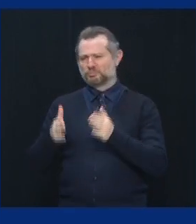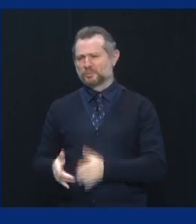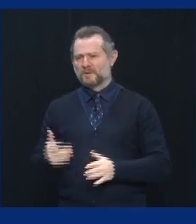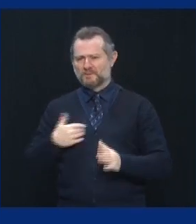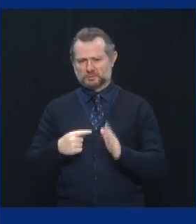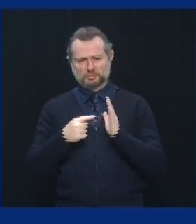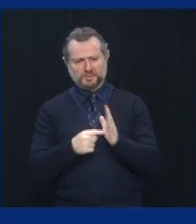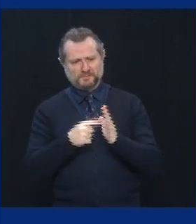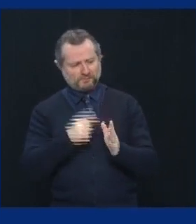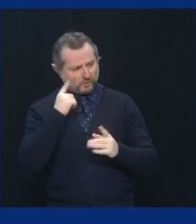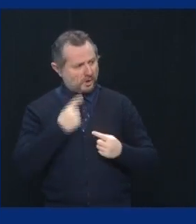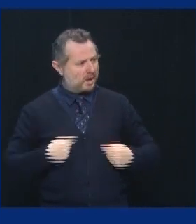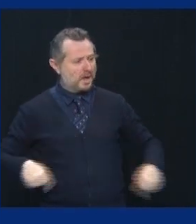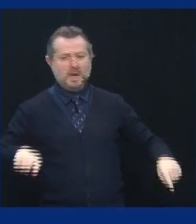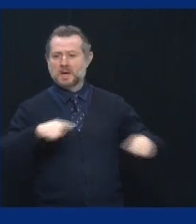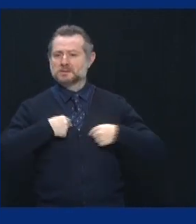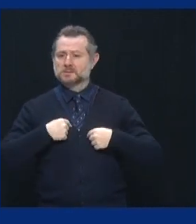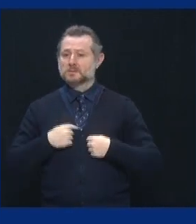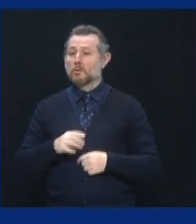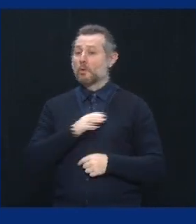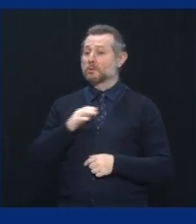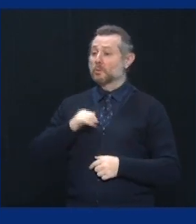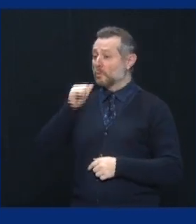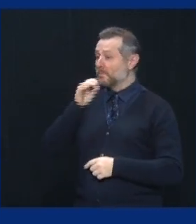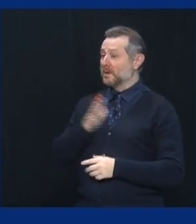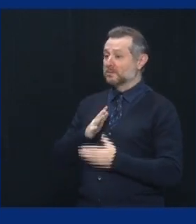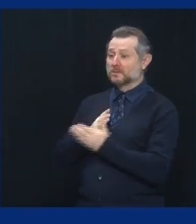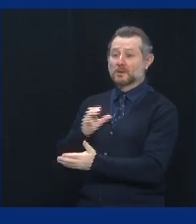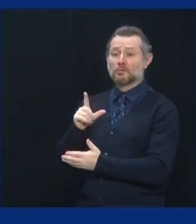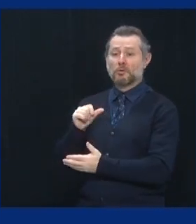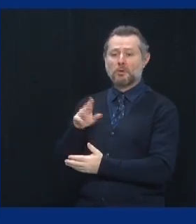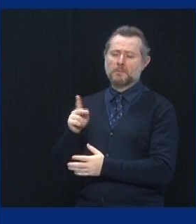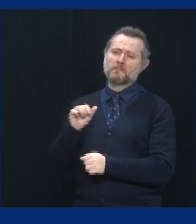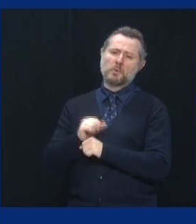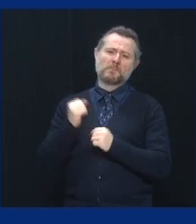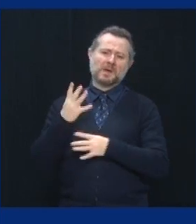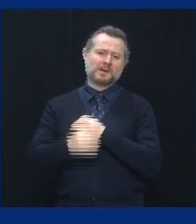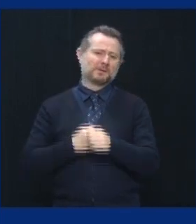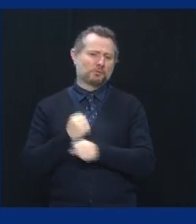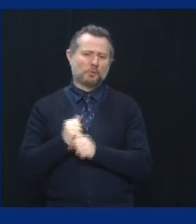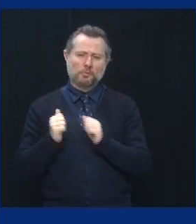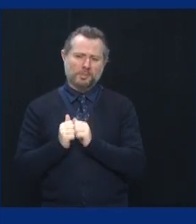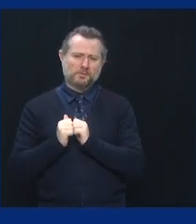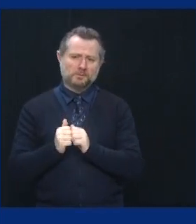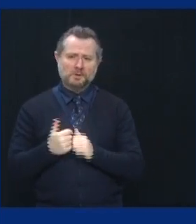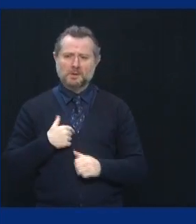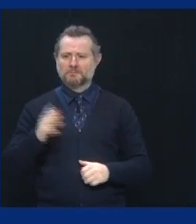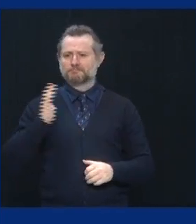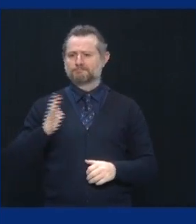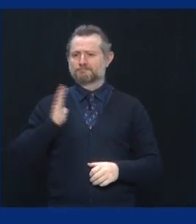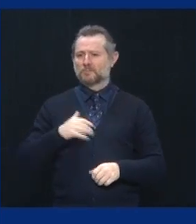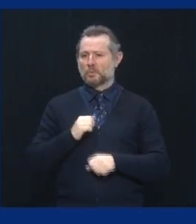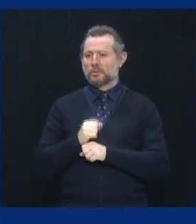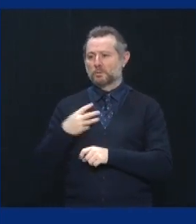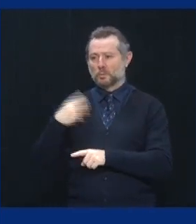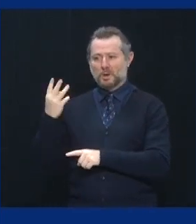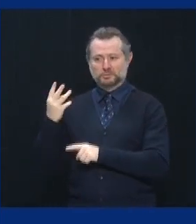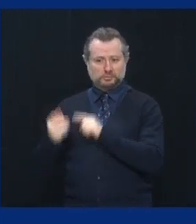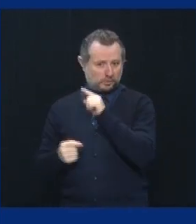HAVE A PHENOMENALLY POWERFUL POSITION AND A POWERFULLY TALENTED INDIVIDUAL ON OUR BEHALF.